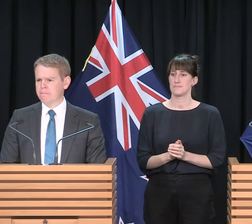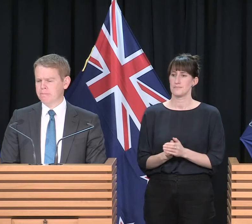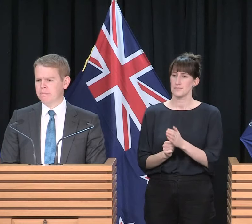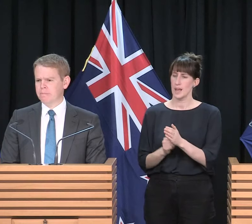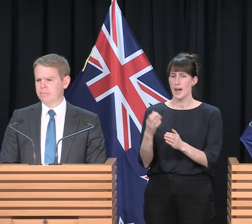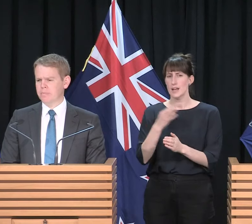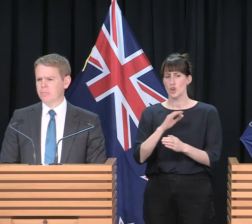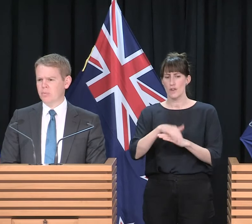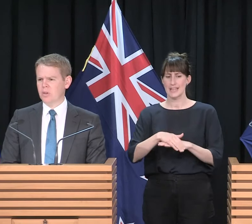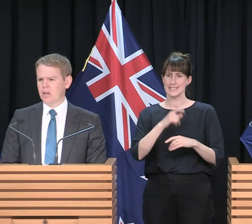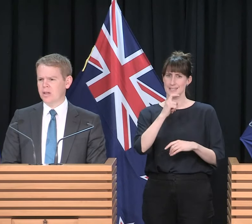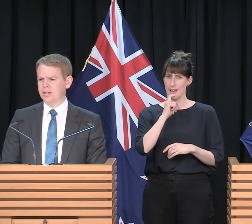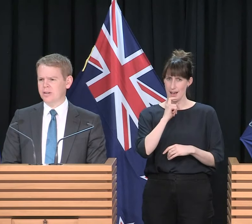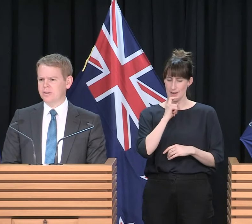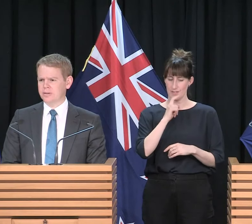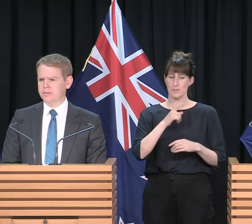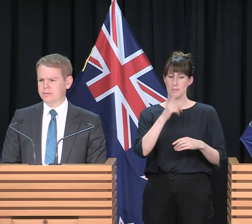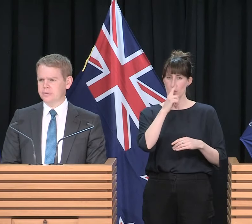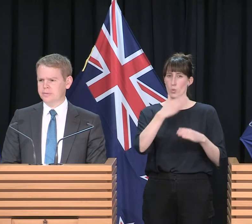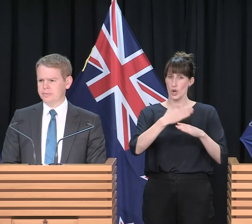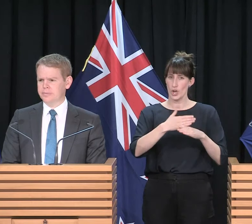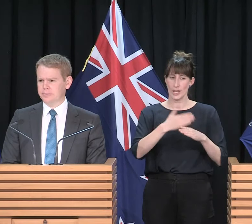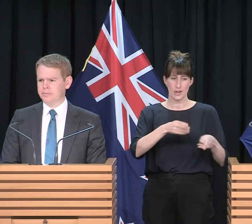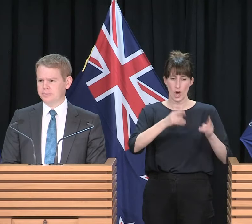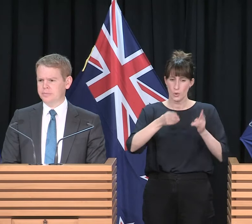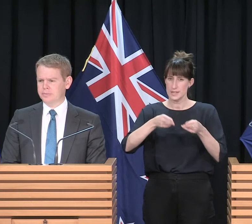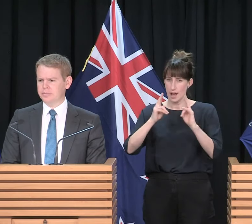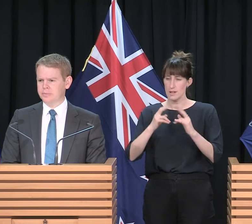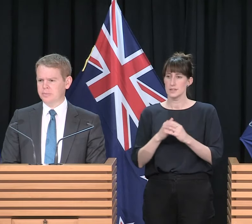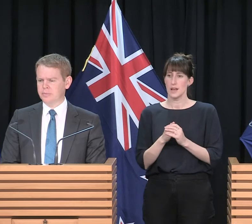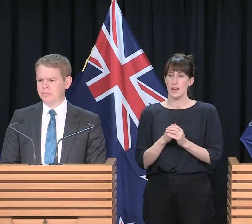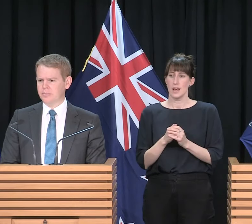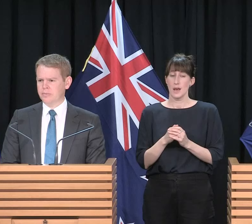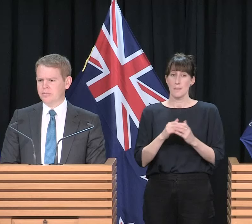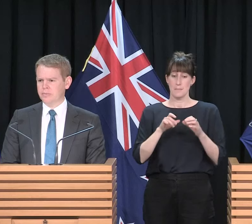And just two of those swabs yesterday were taken in